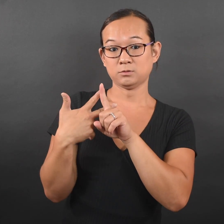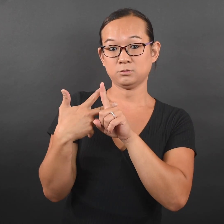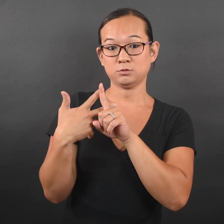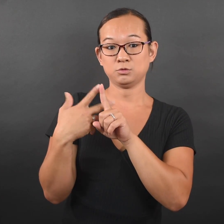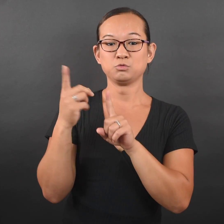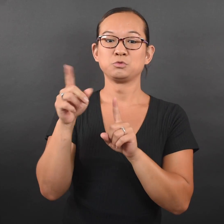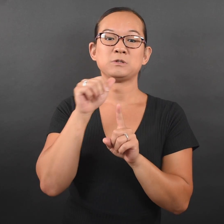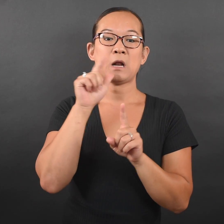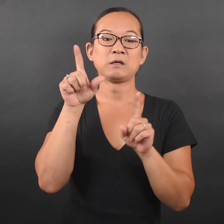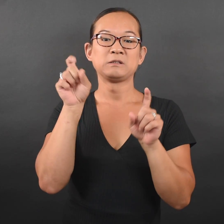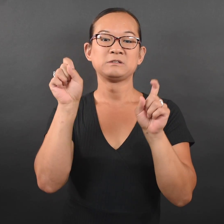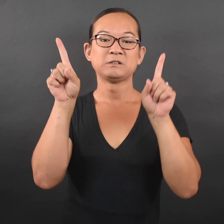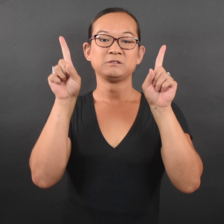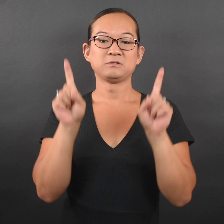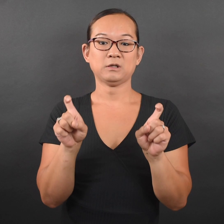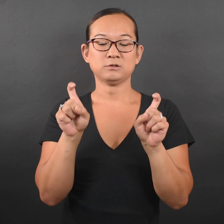months do not need to get tested